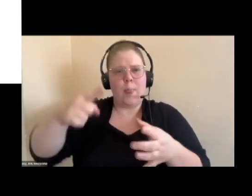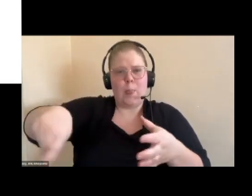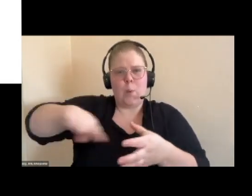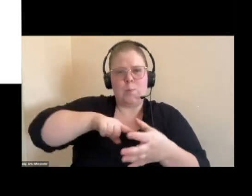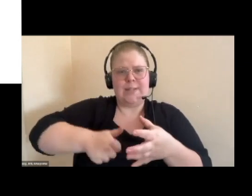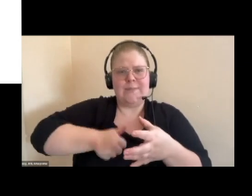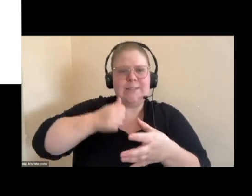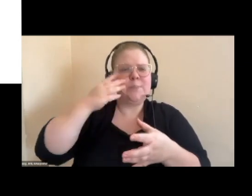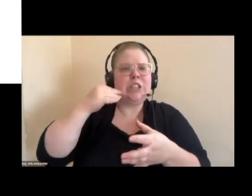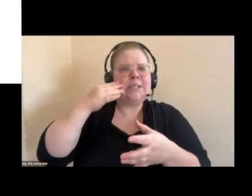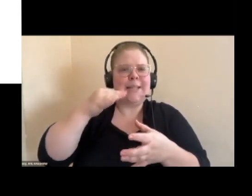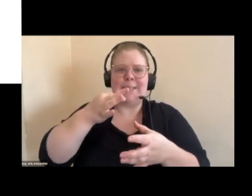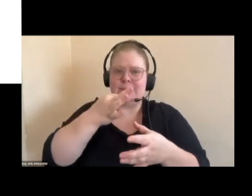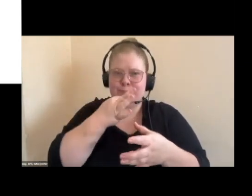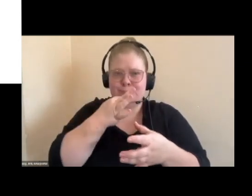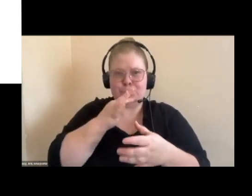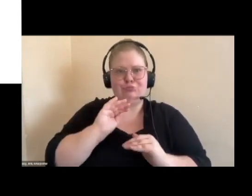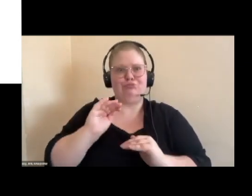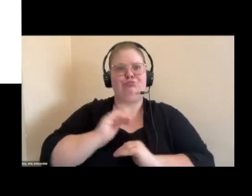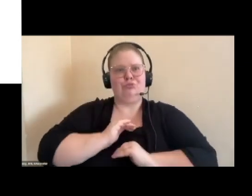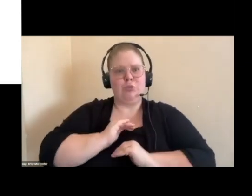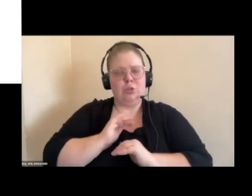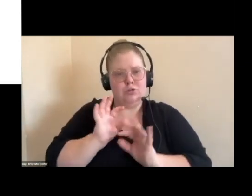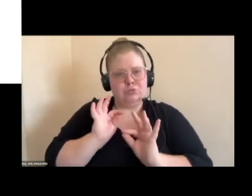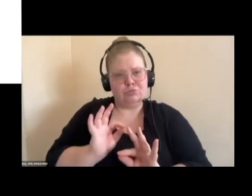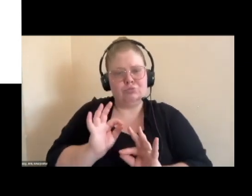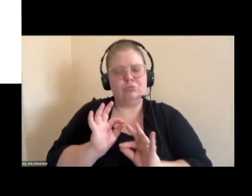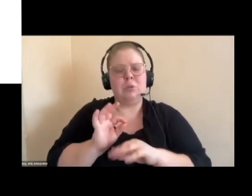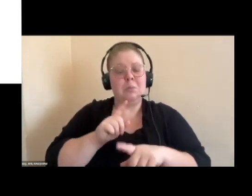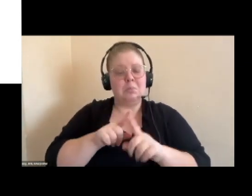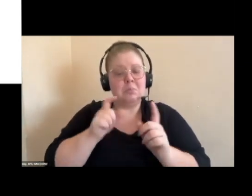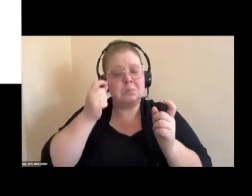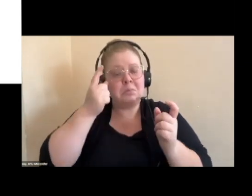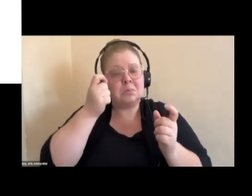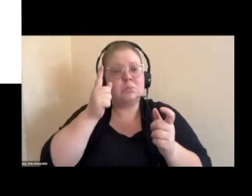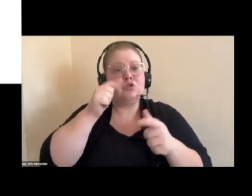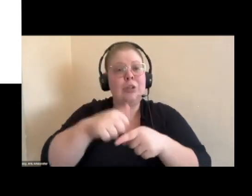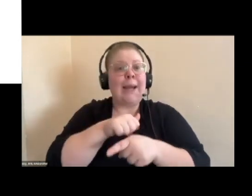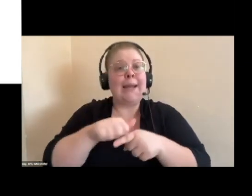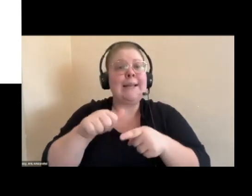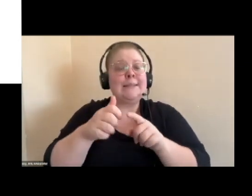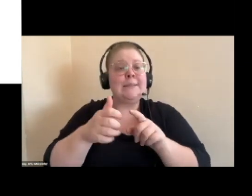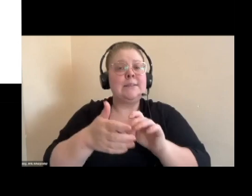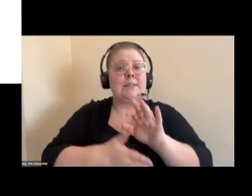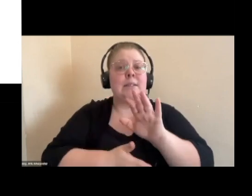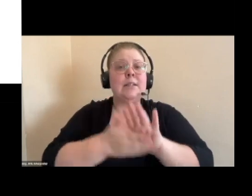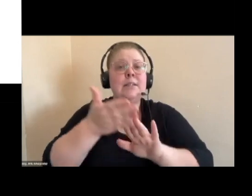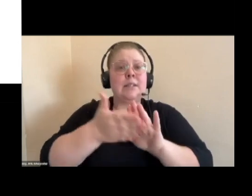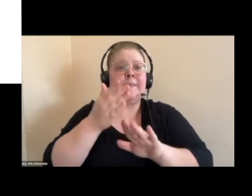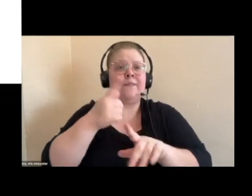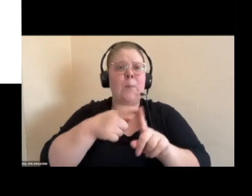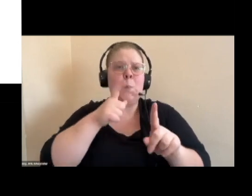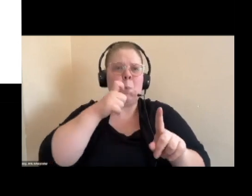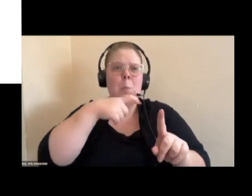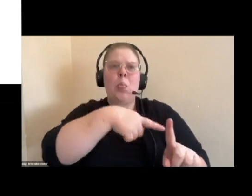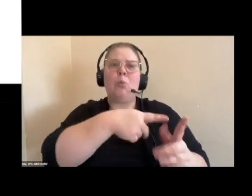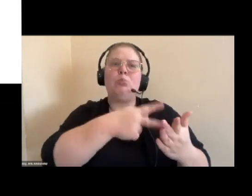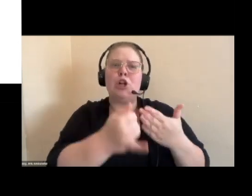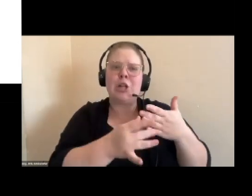But the trainings were conducted by the project lead and also our.